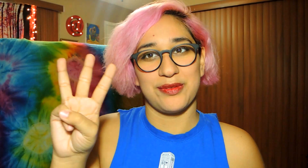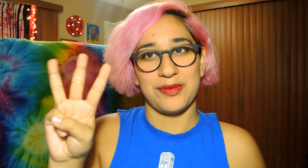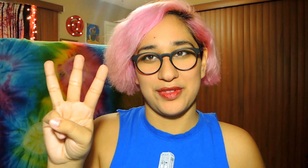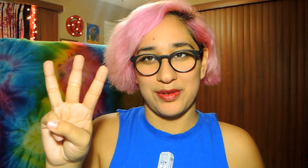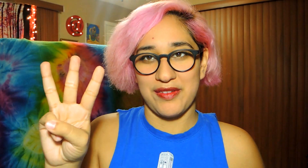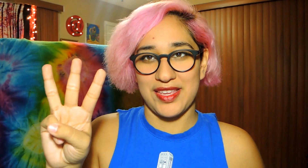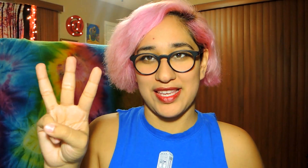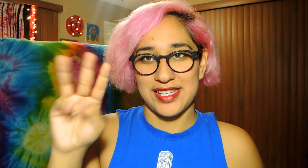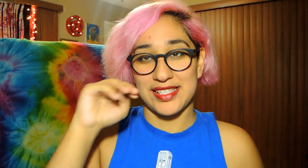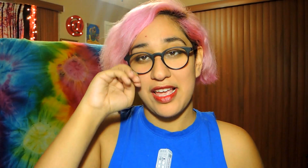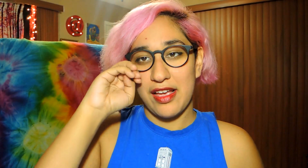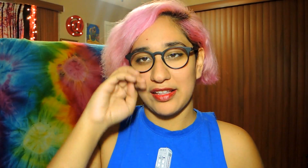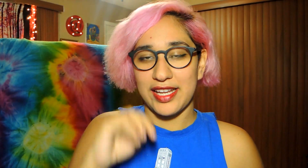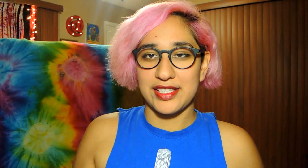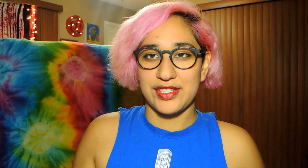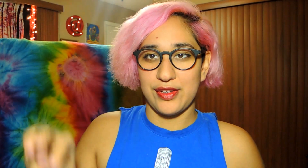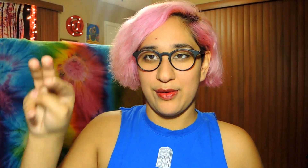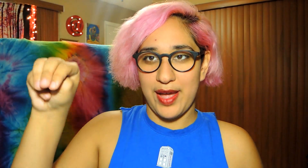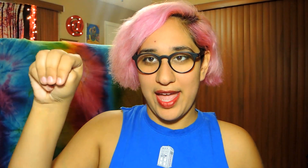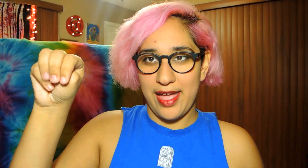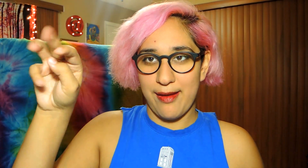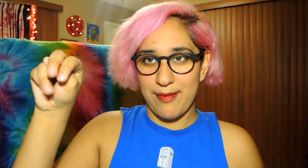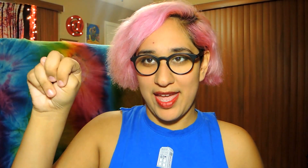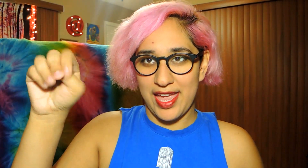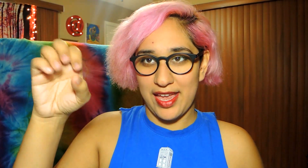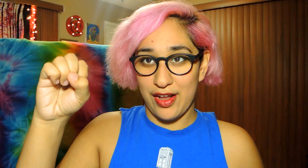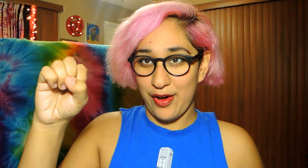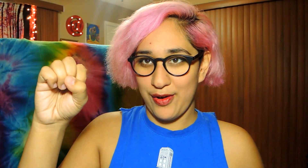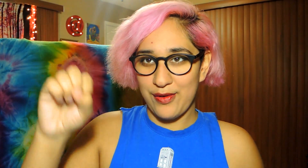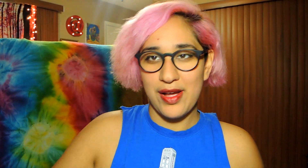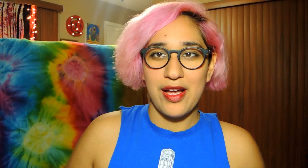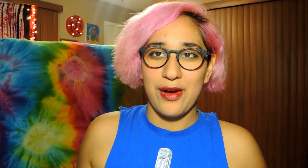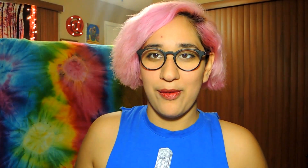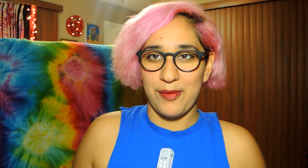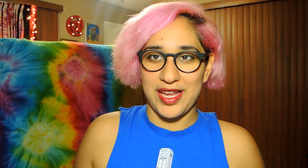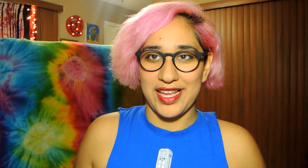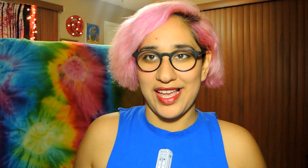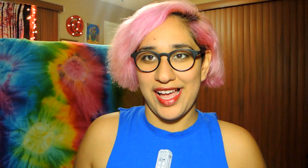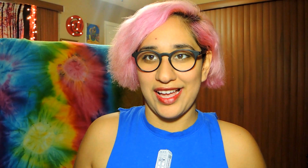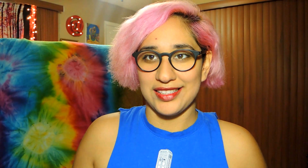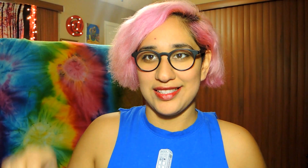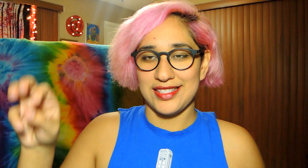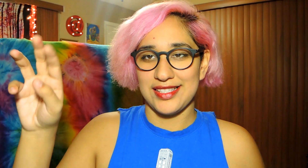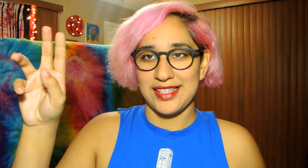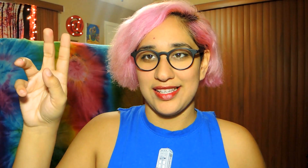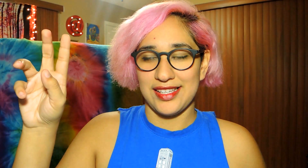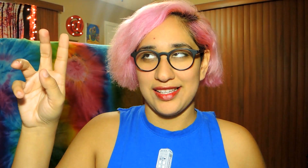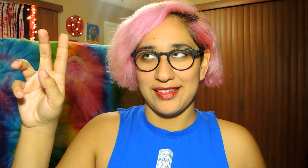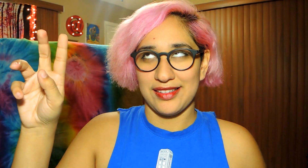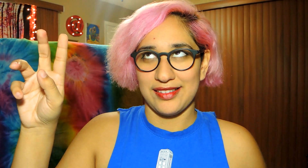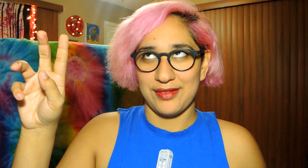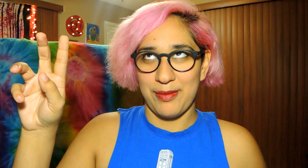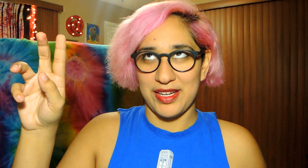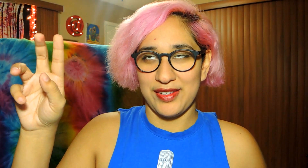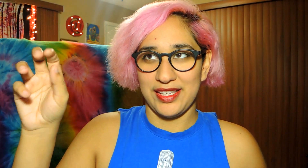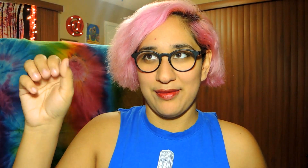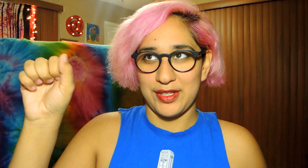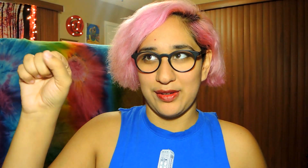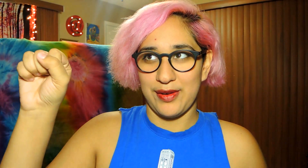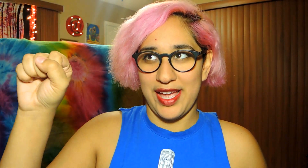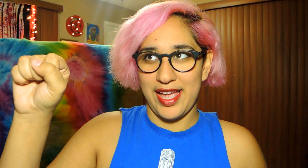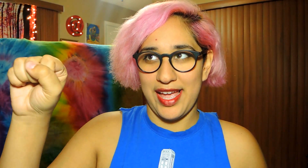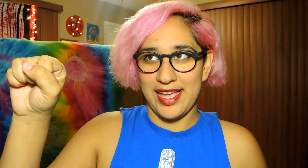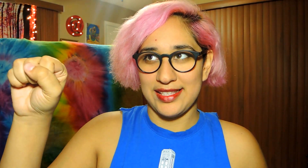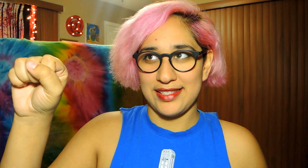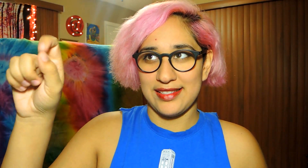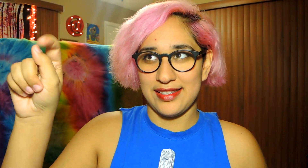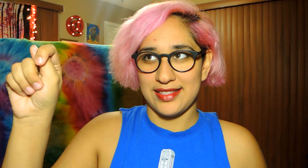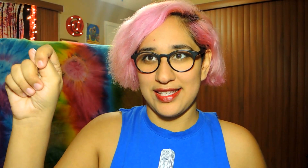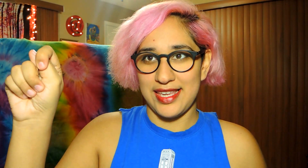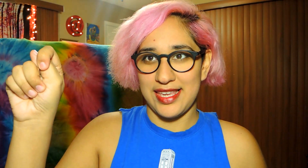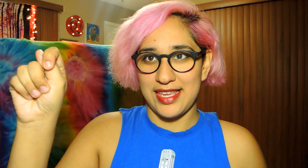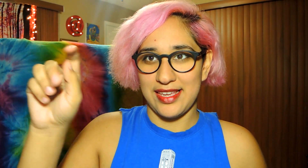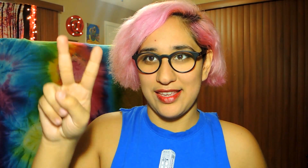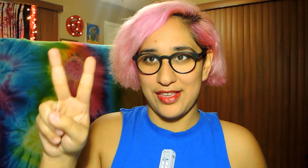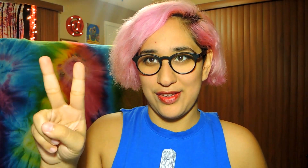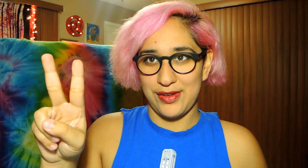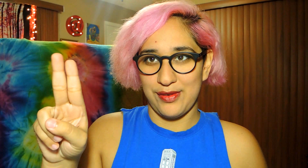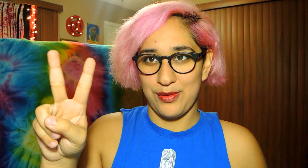are three of the easiest- next to "M, N, O", we get.. what am I doing? We do, "S, T, U,"